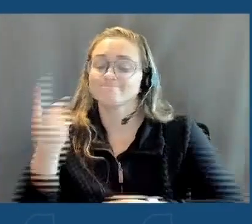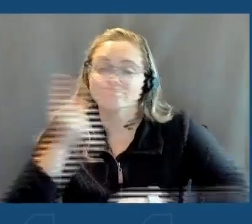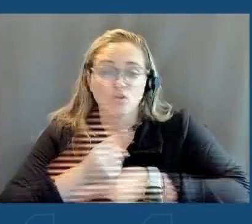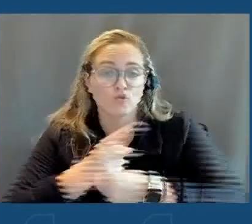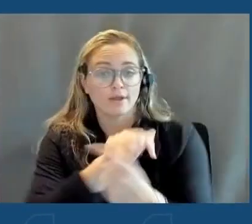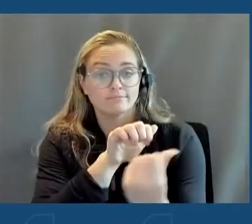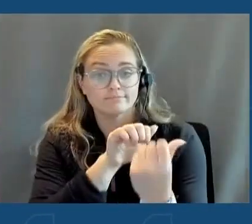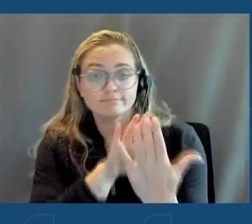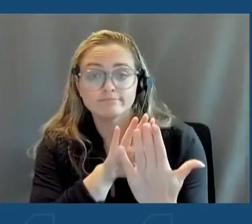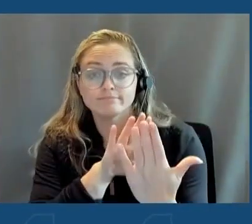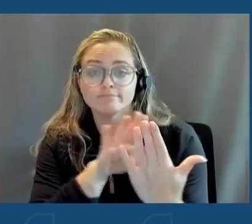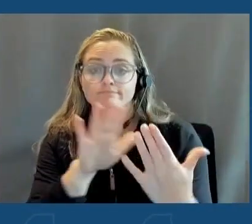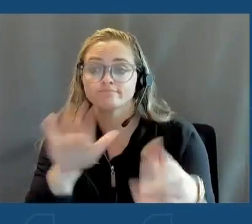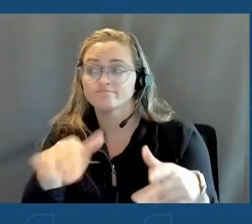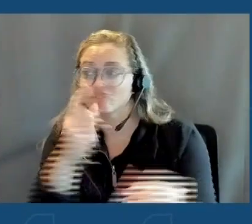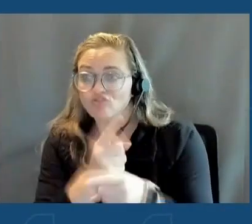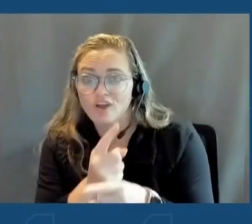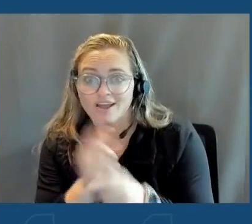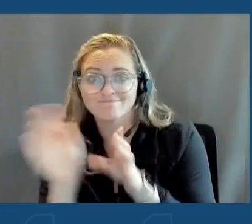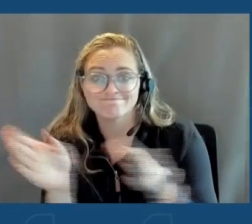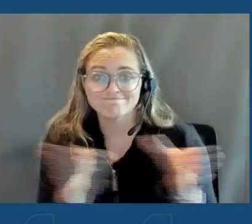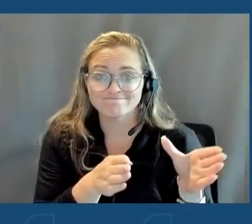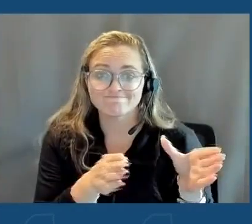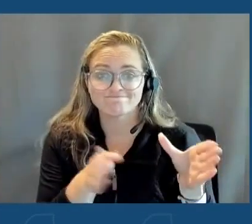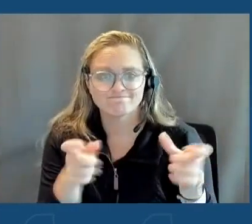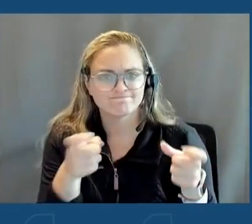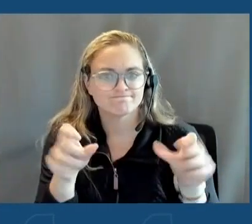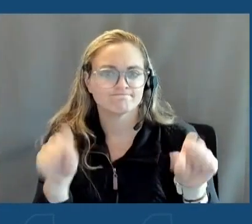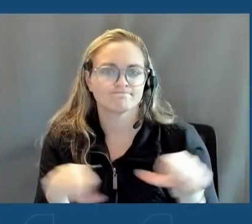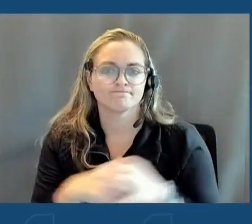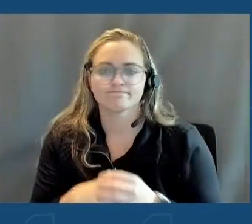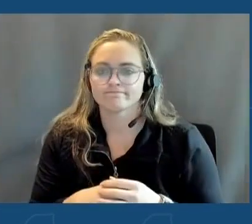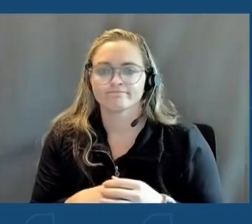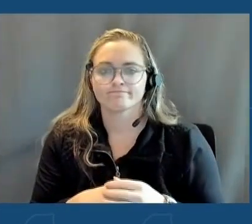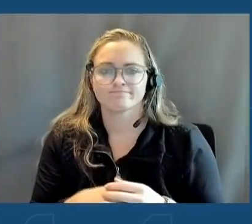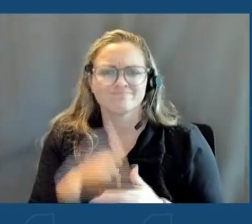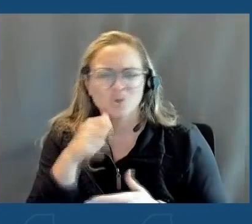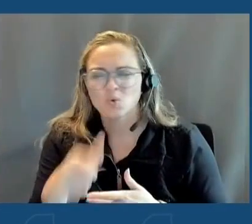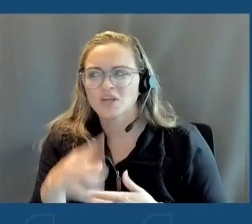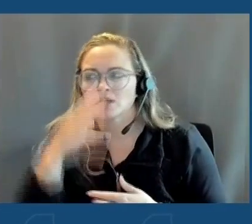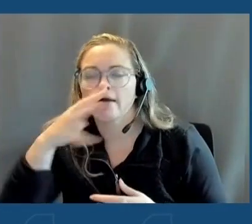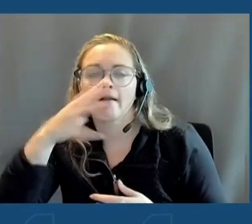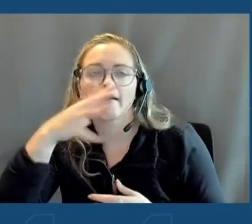QUICKLY. AGAIN, AS WE HAVE MANY TIMES,